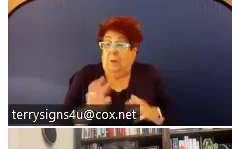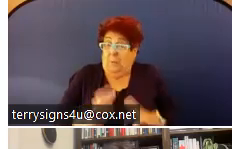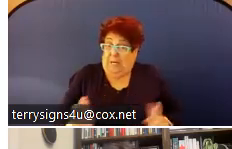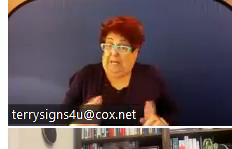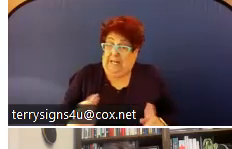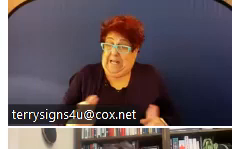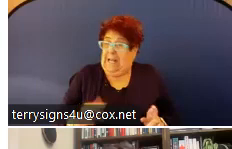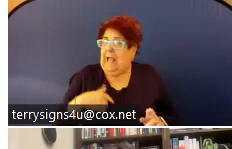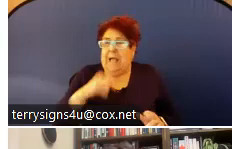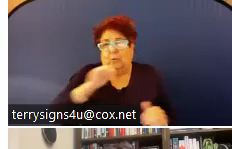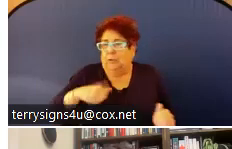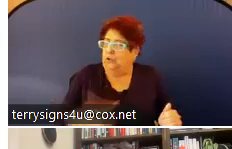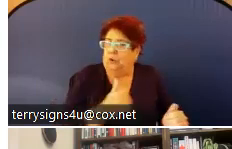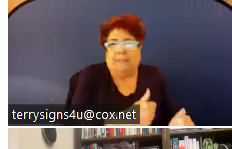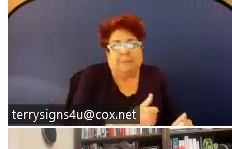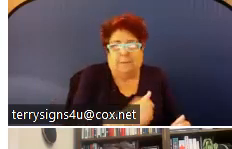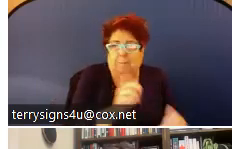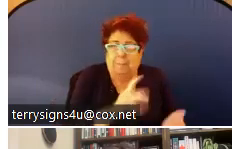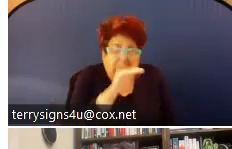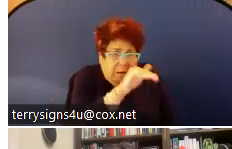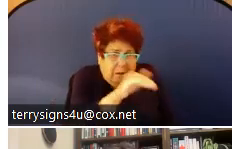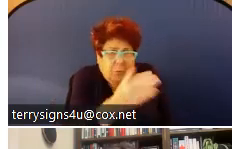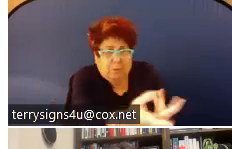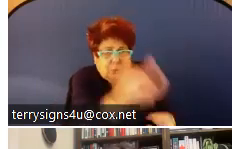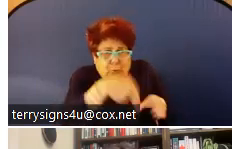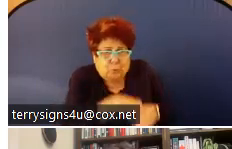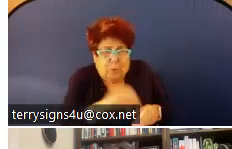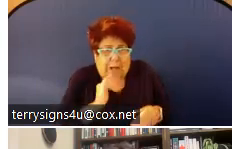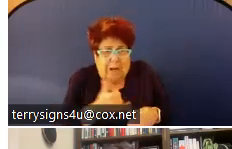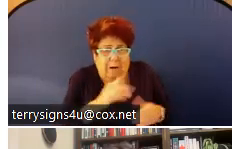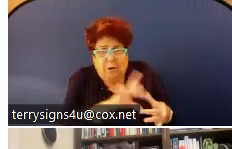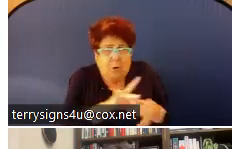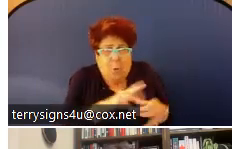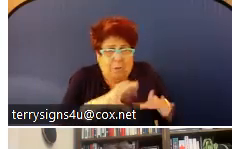after people to be in the coalition. Most of the partners and the committed